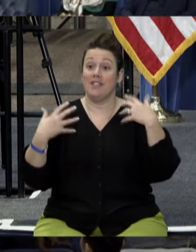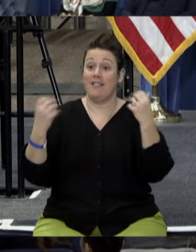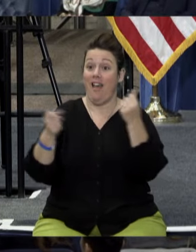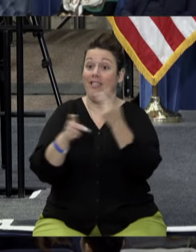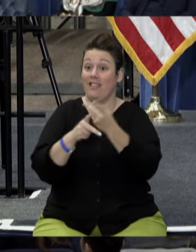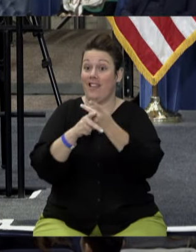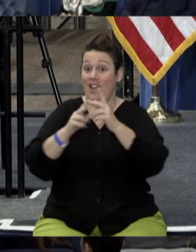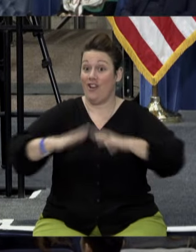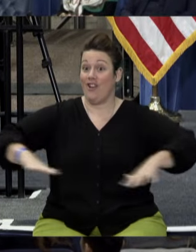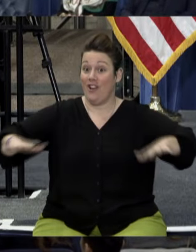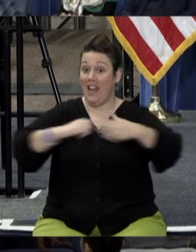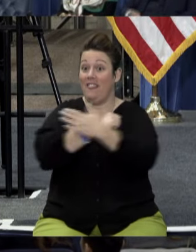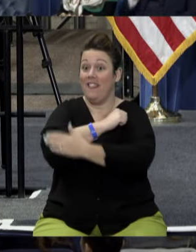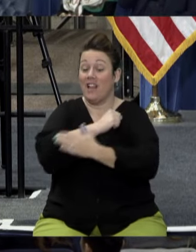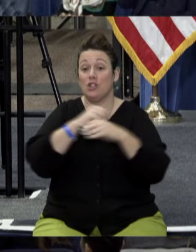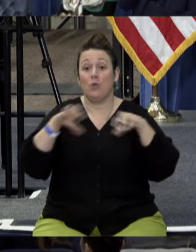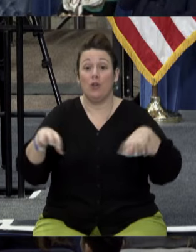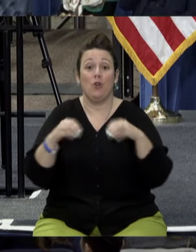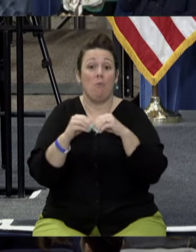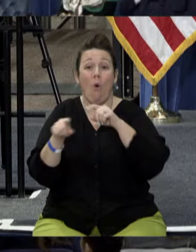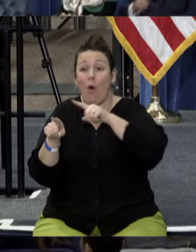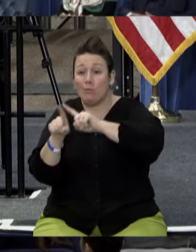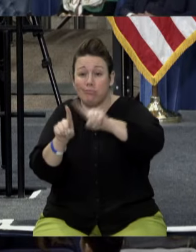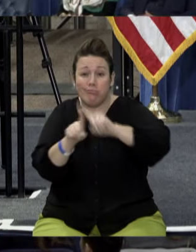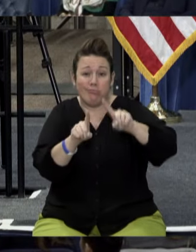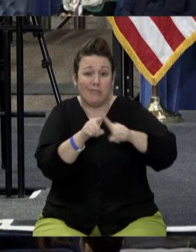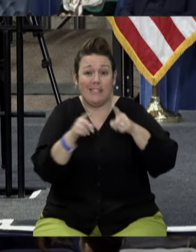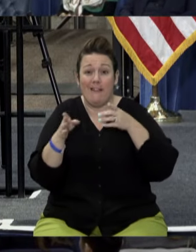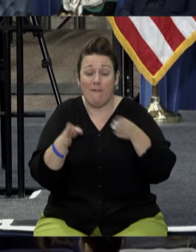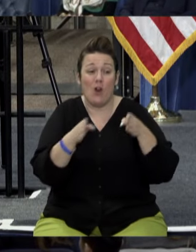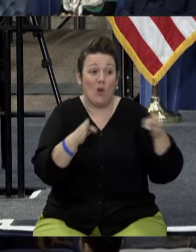do it more in different ways than anybody else. Everybody likes to say that, well, my healthcare